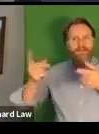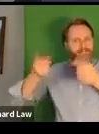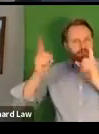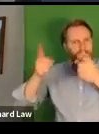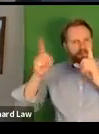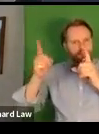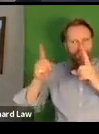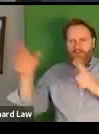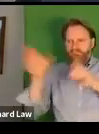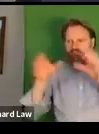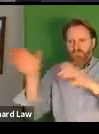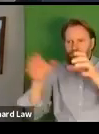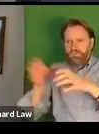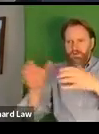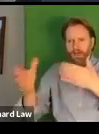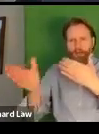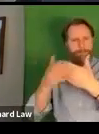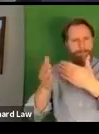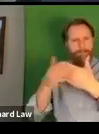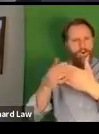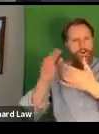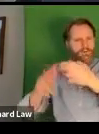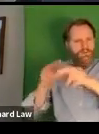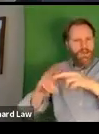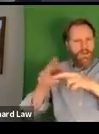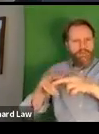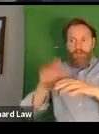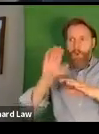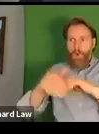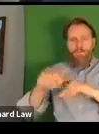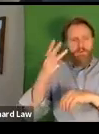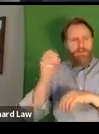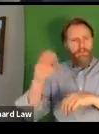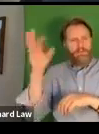above the agreed thirty percent quota it has already been very difficult to